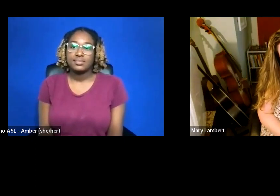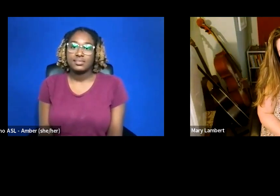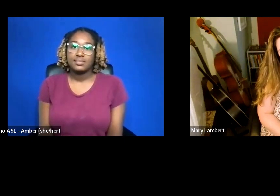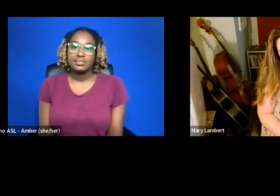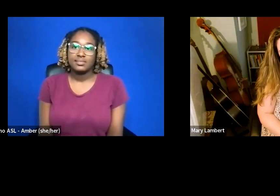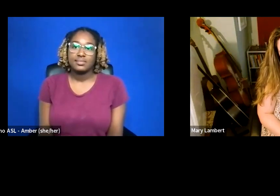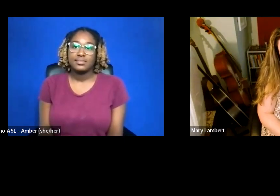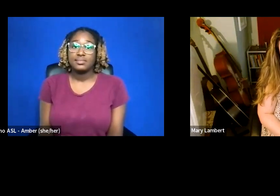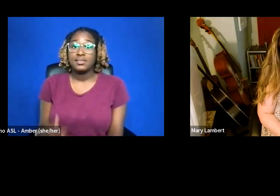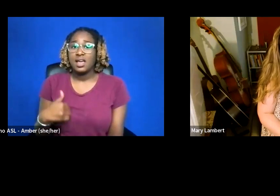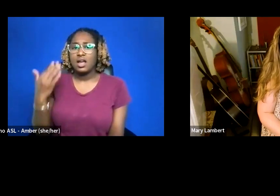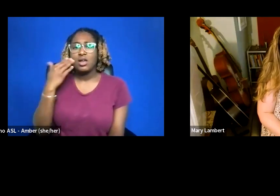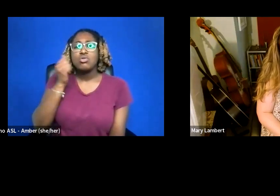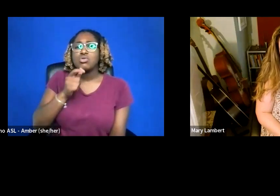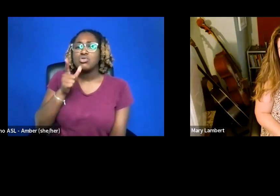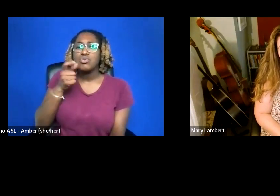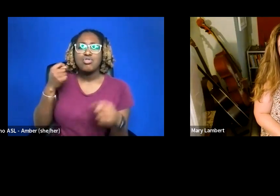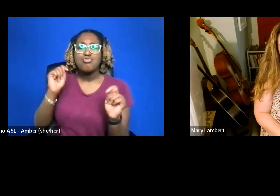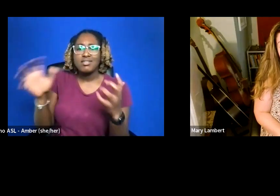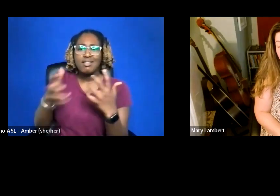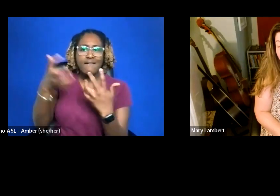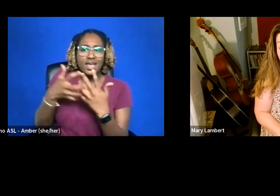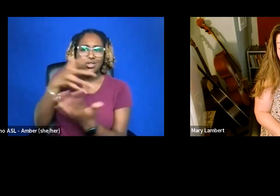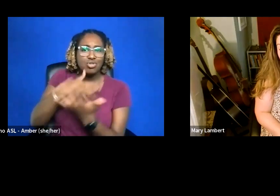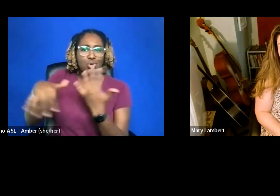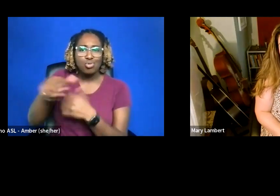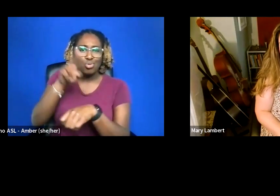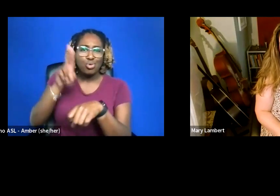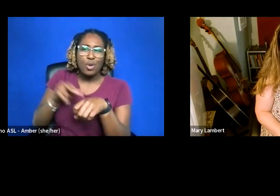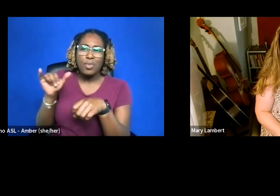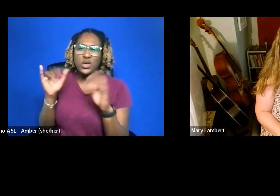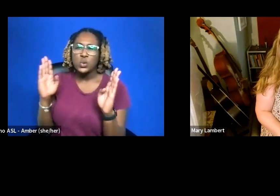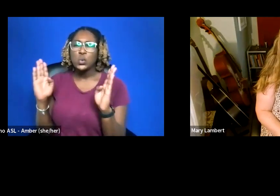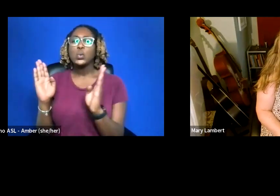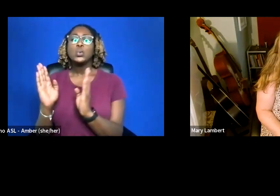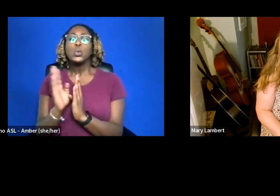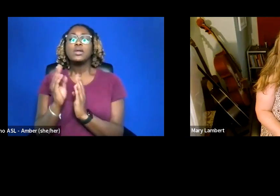I know girls who are trying to fit into the social norm like squeezing in to last year's prom dress.